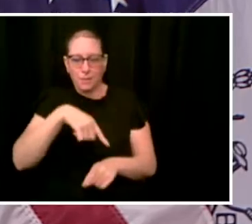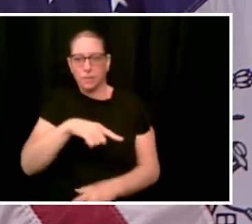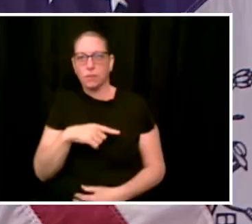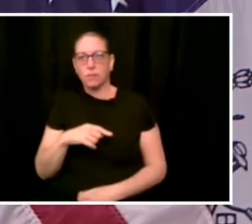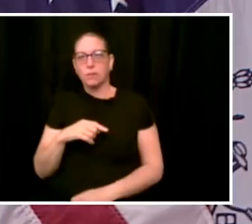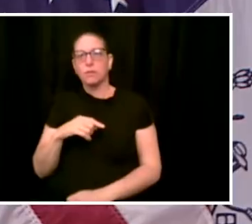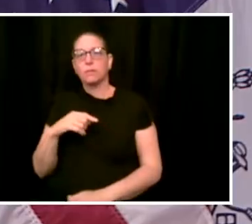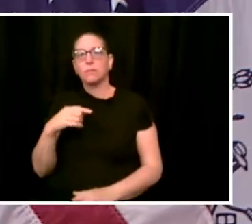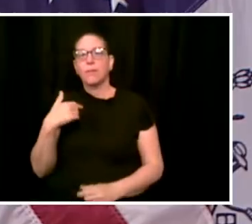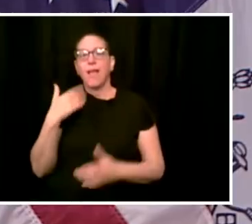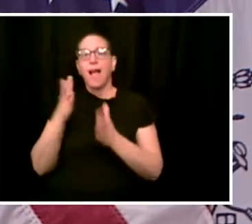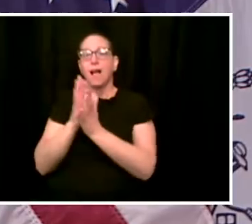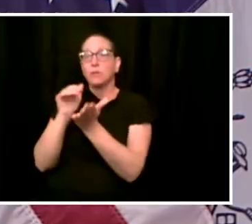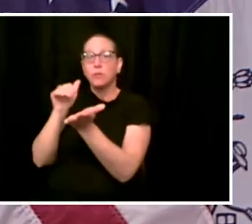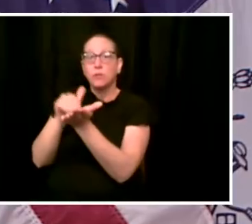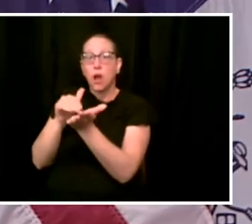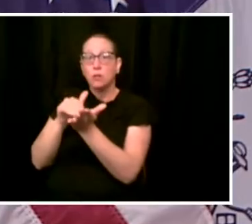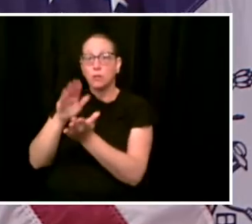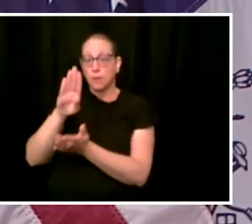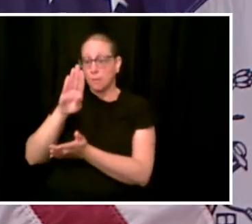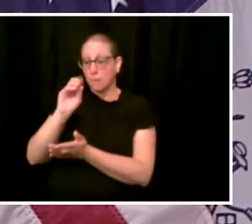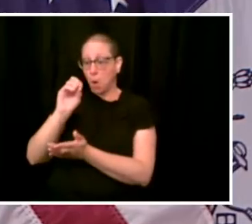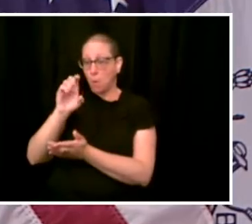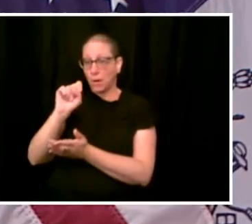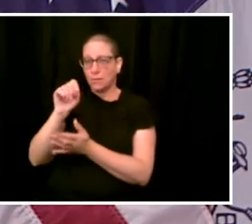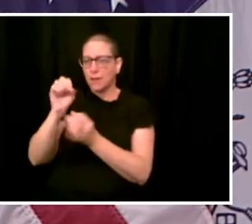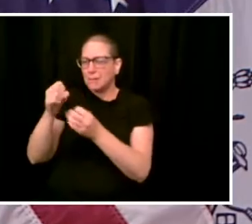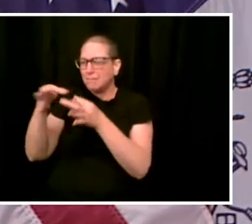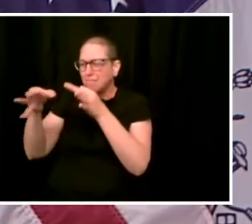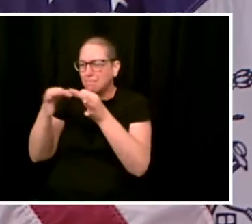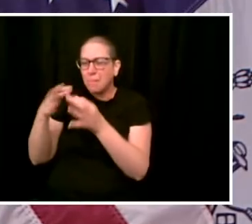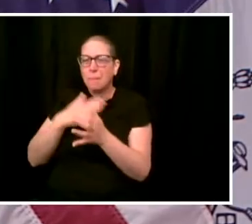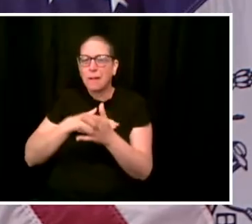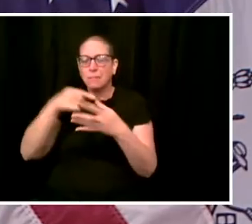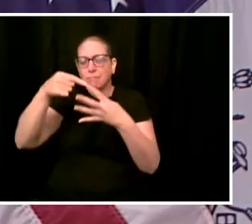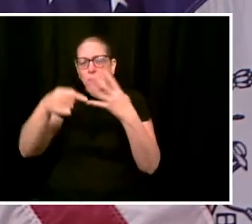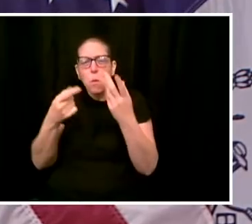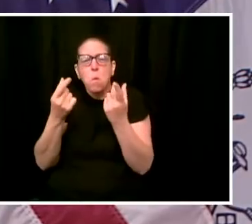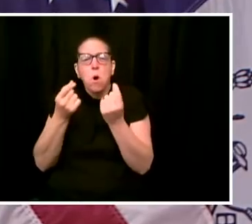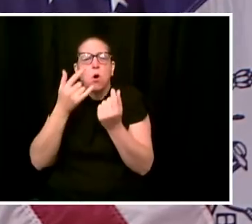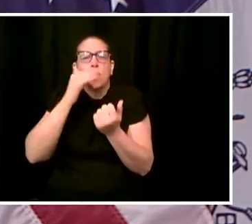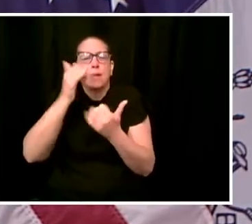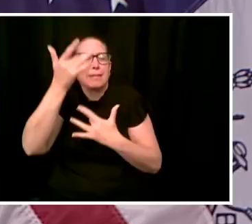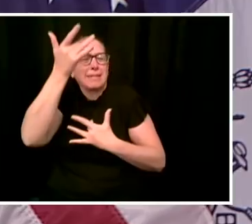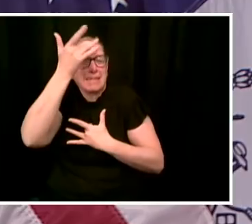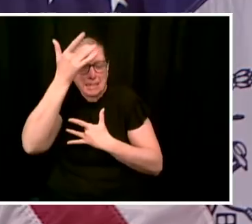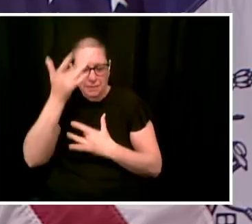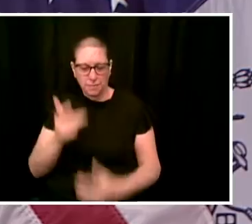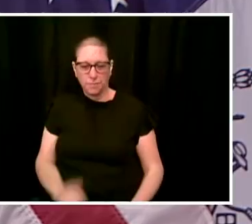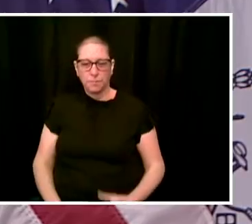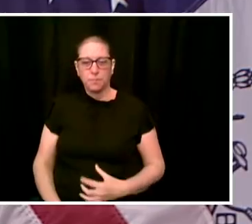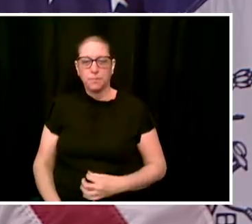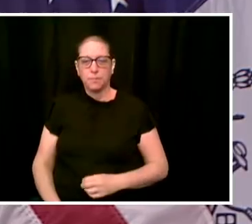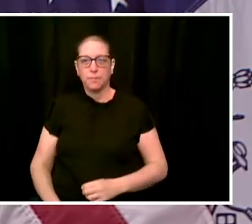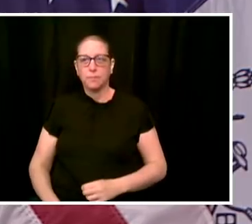YOU TO FURTHER SANWER BRIDGE'ST QUESTION. IF YOU STA RTWITH THE SYTOMPMS AND A REMINDER TO